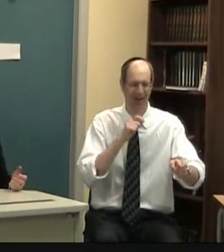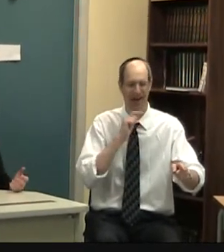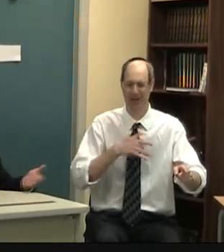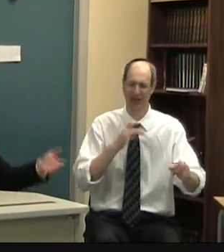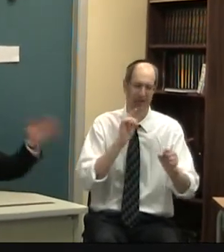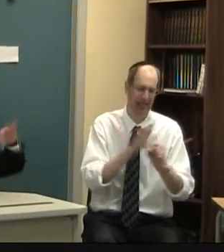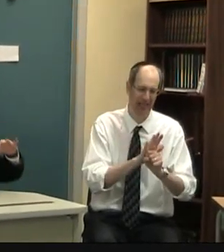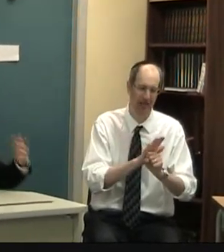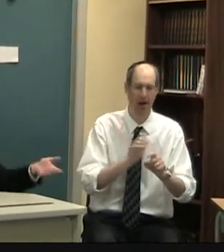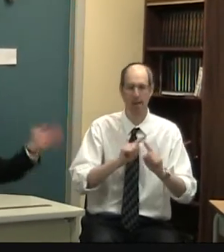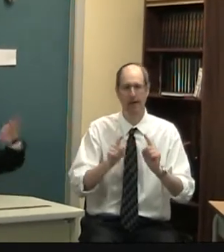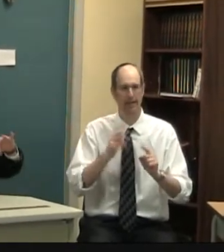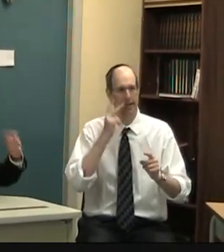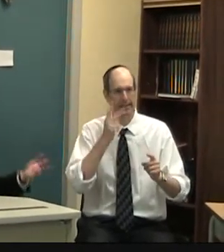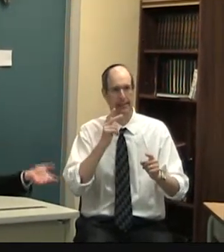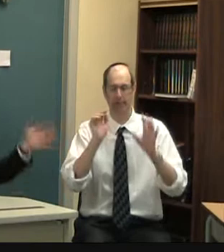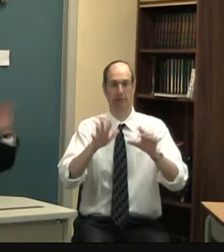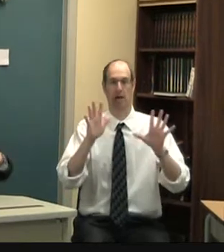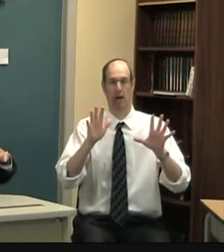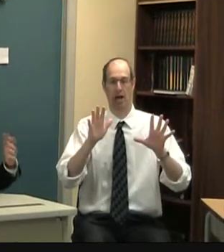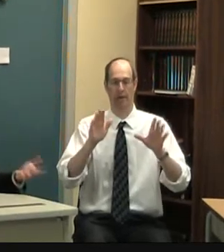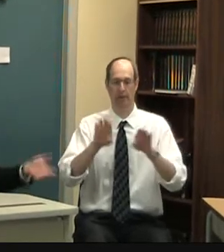But when they see me some of they, see chris young so when they see the markers they?